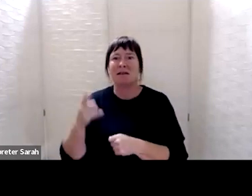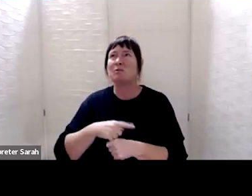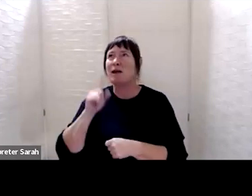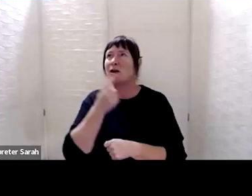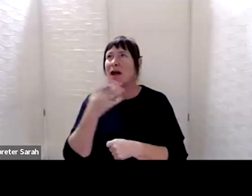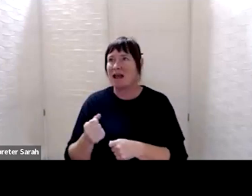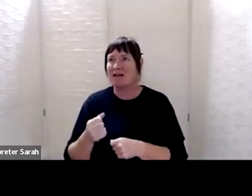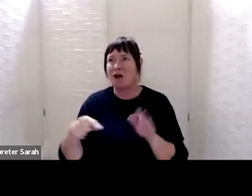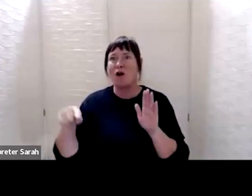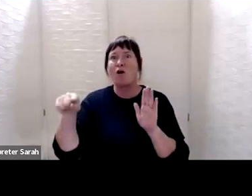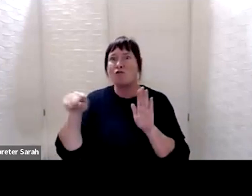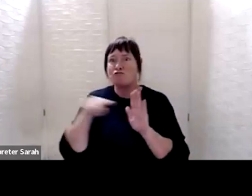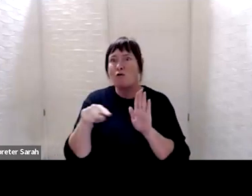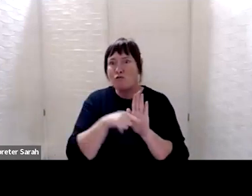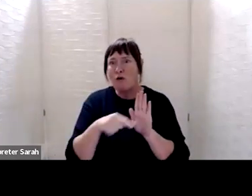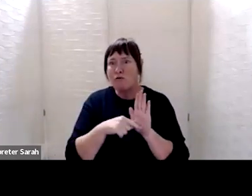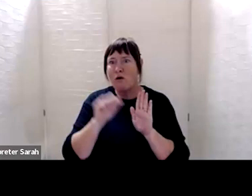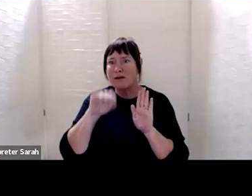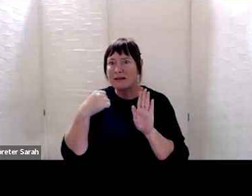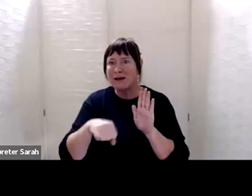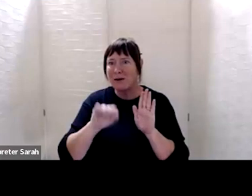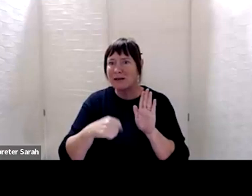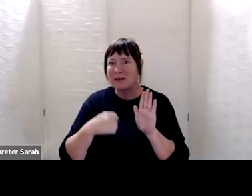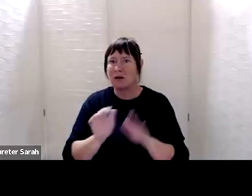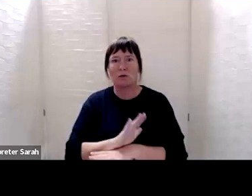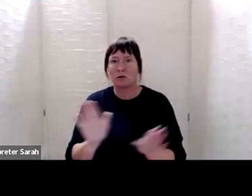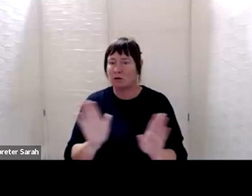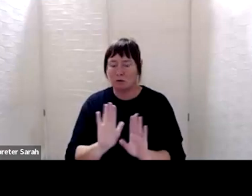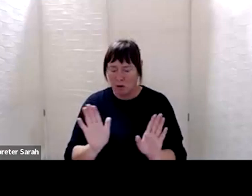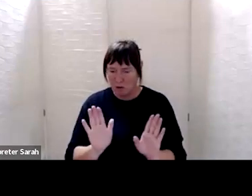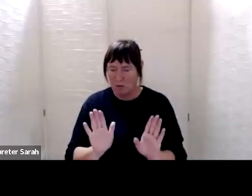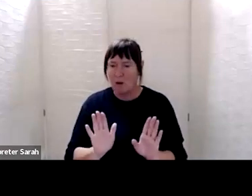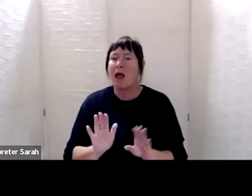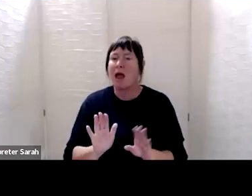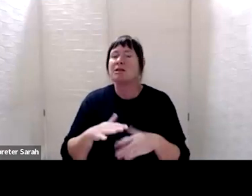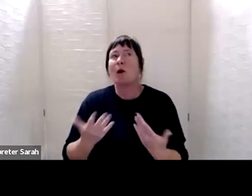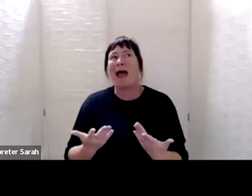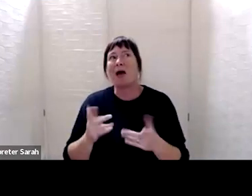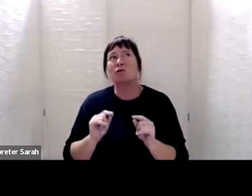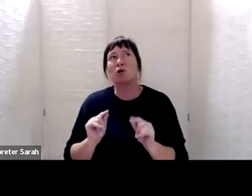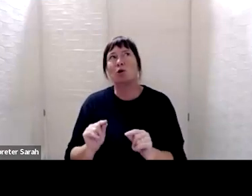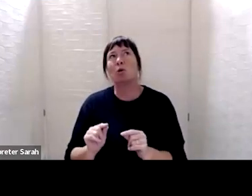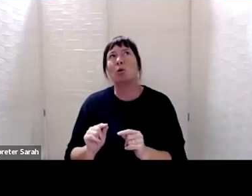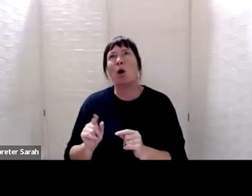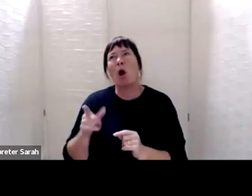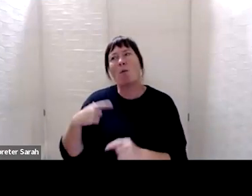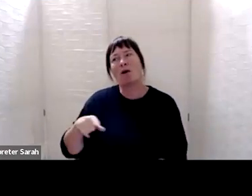What can you do to frankly prevent this gatekeeping that